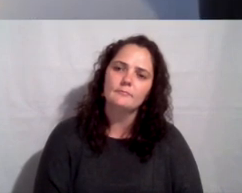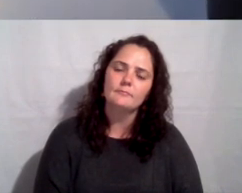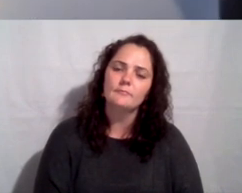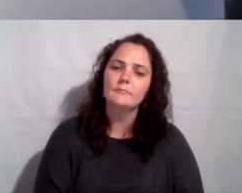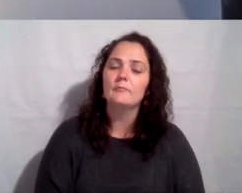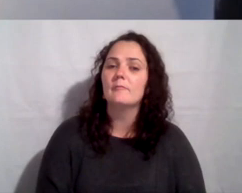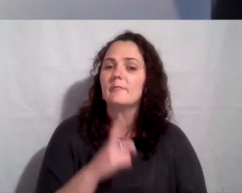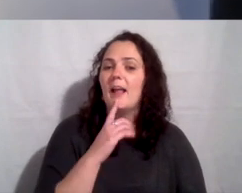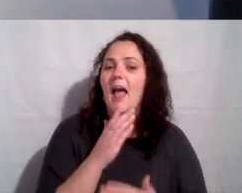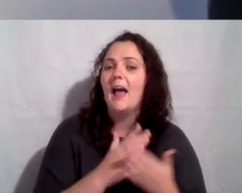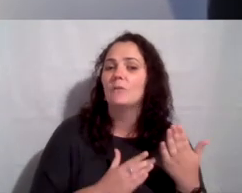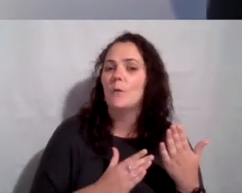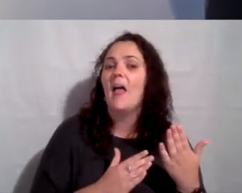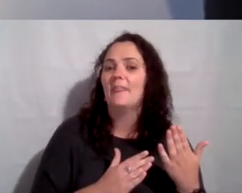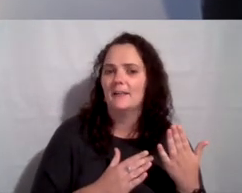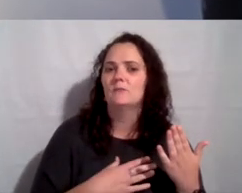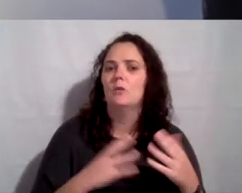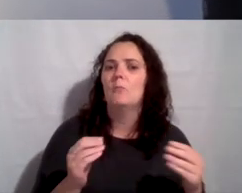Alright about halfway there before we move